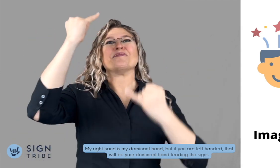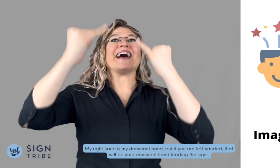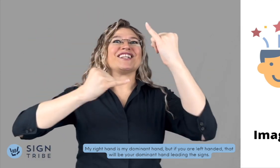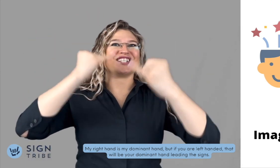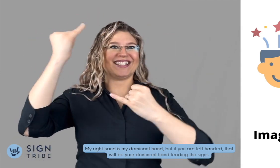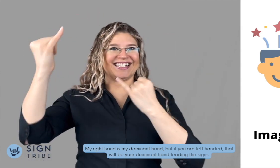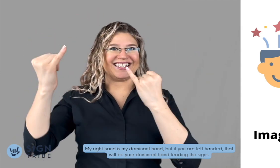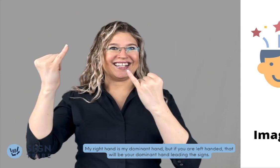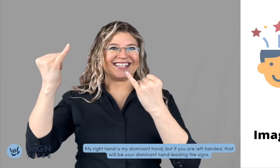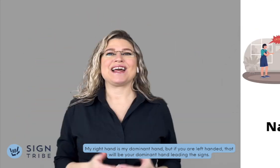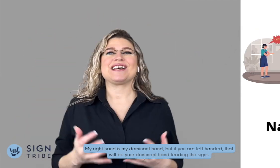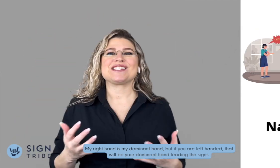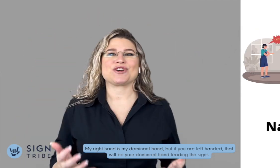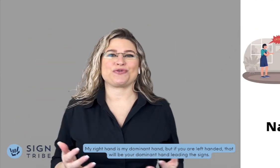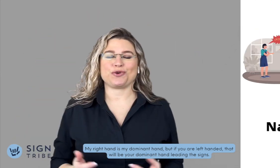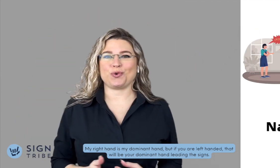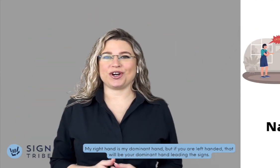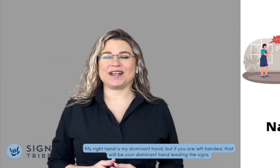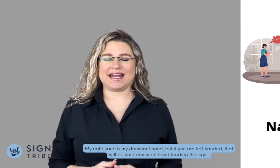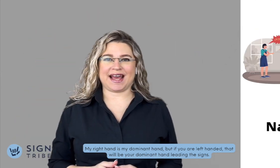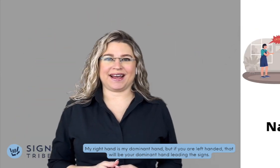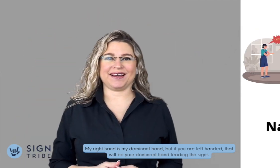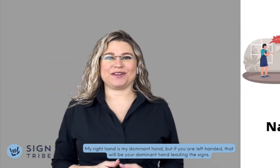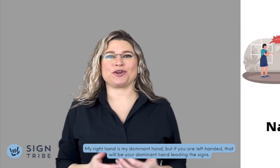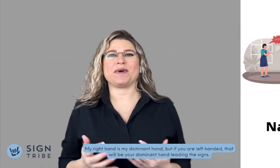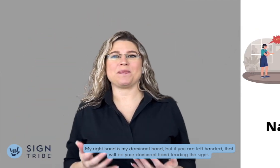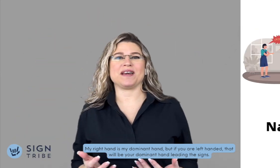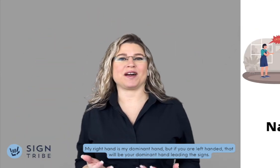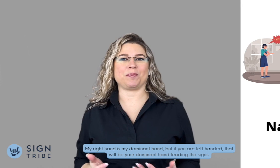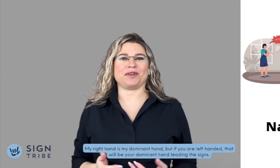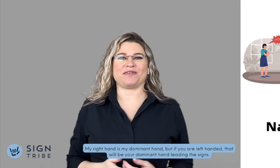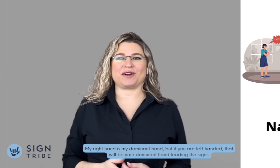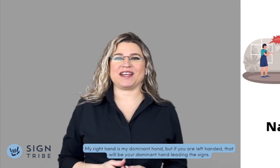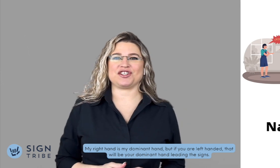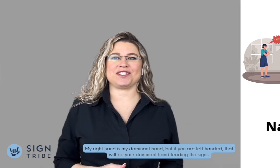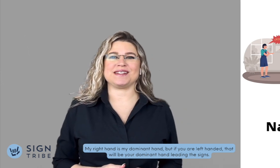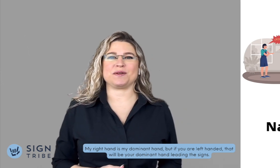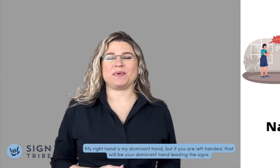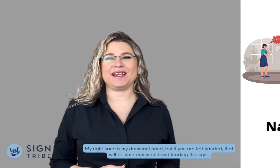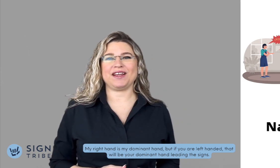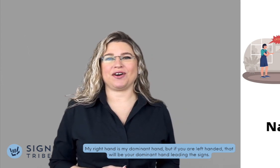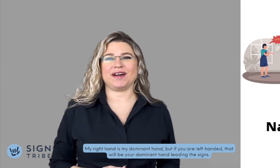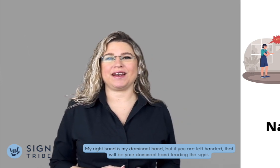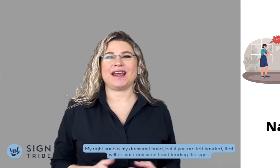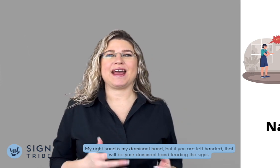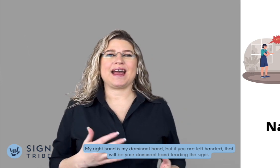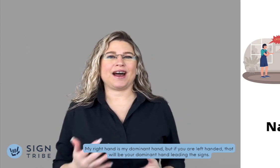Imagine. So for the word nag, there might be a couple of variations depending on how